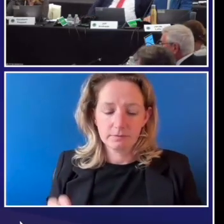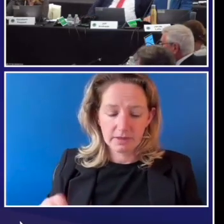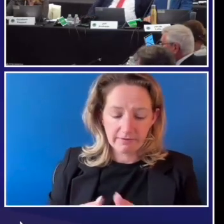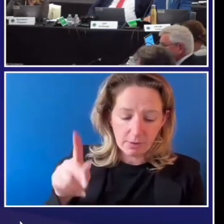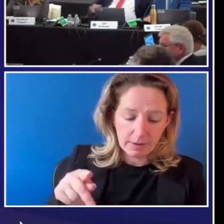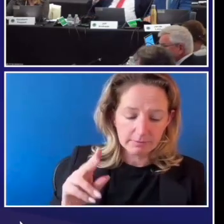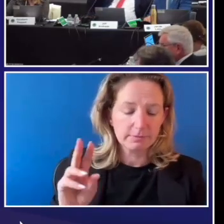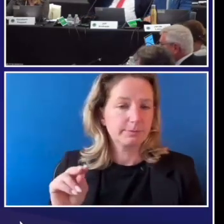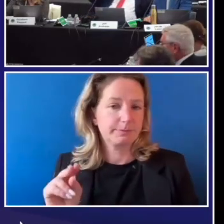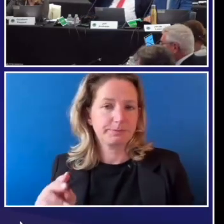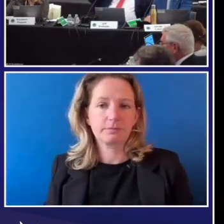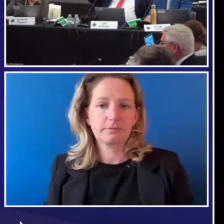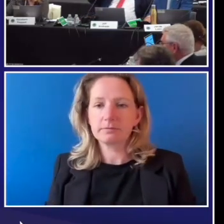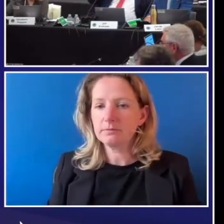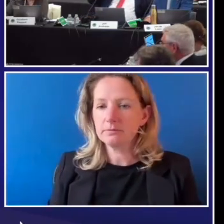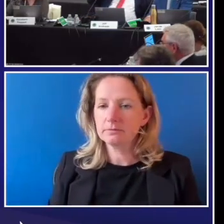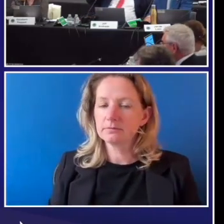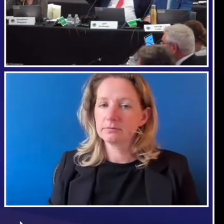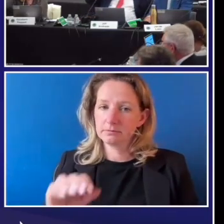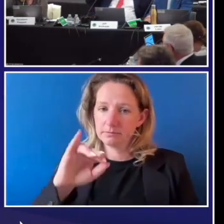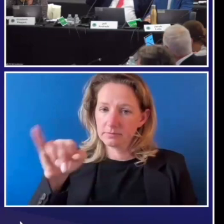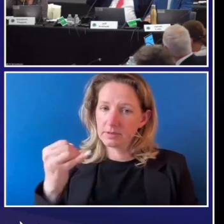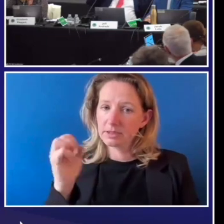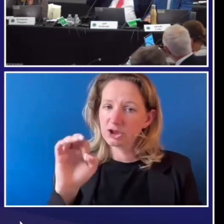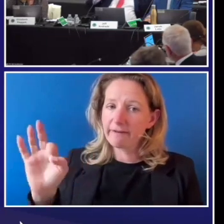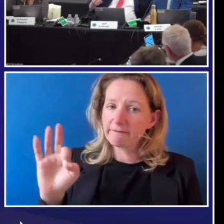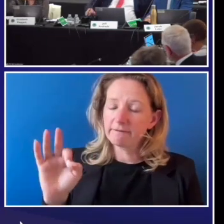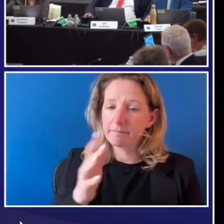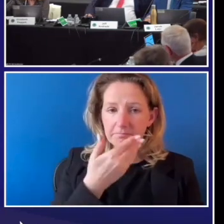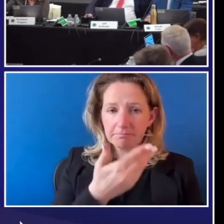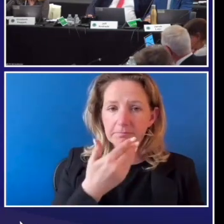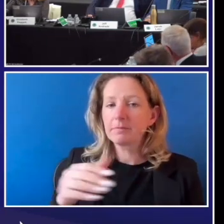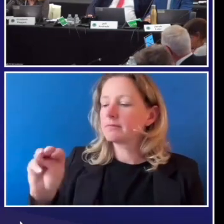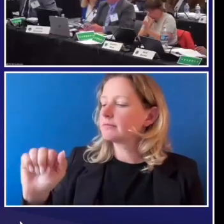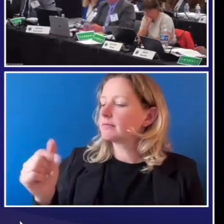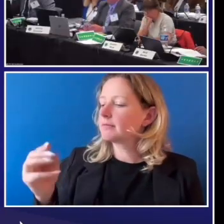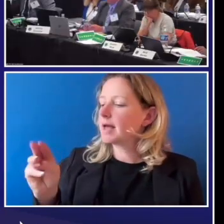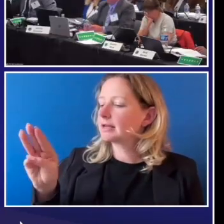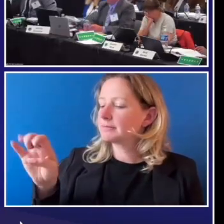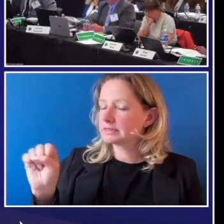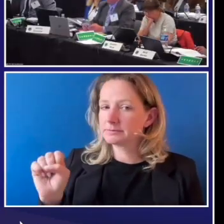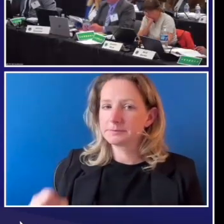Okay, thank you, Brian. Thank you, Jeff. Magnus, you have the floor. Yeah, um, so I